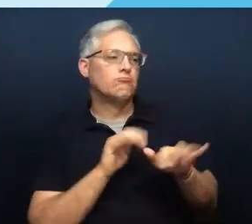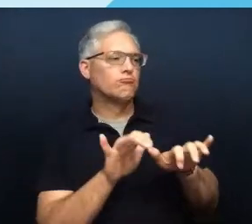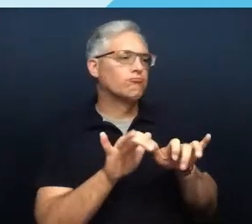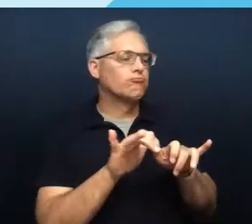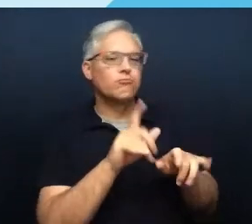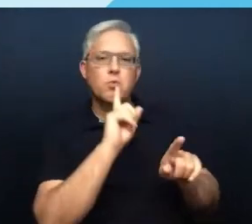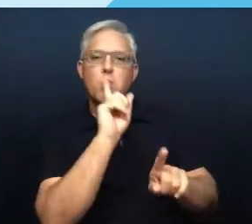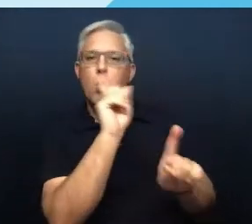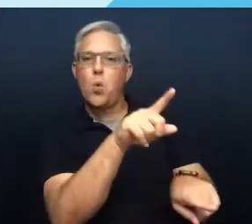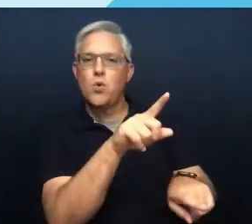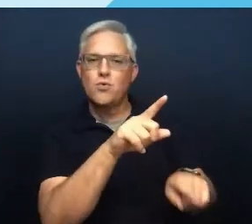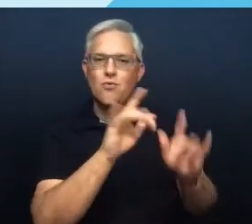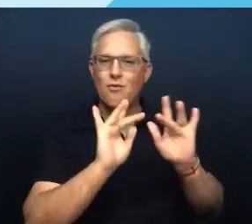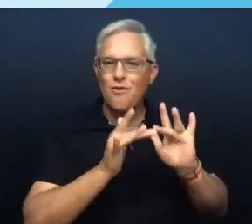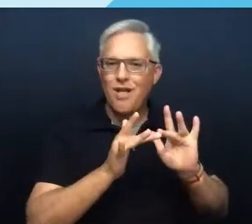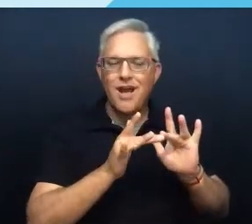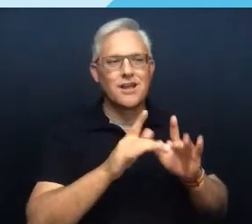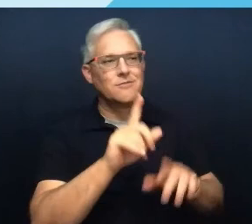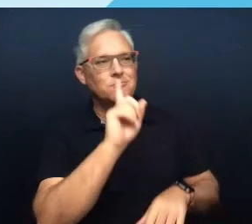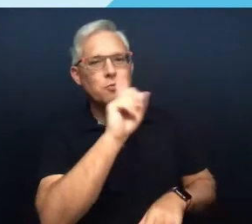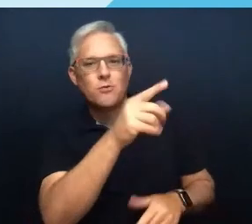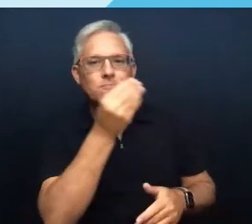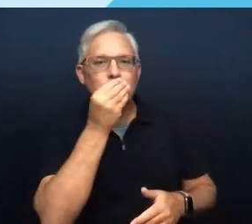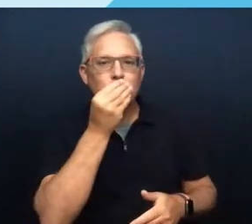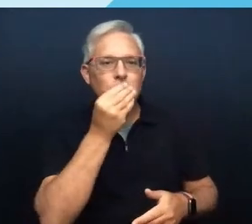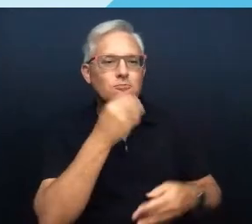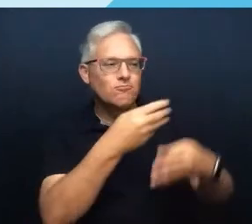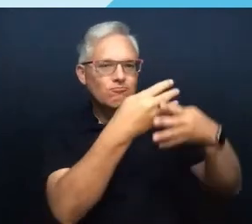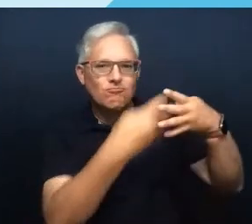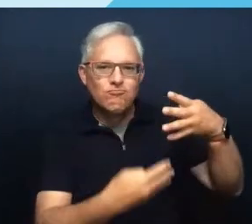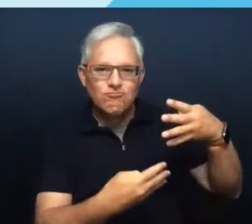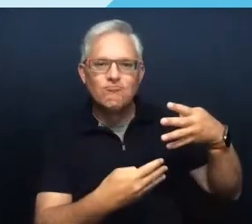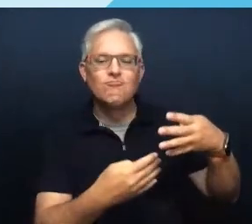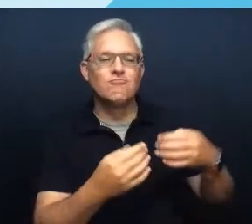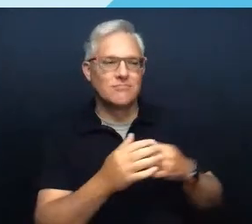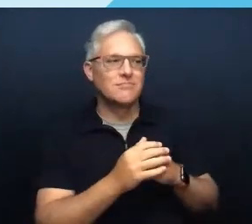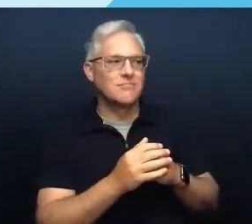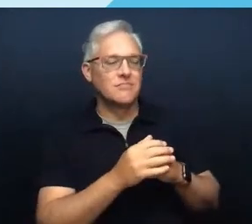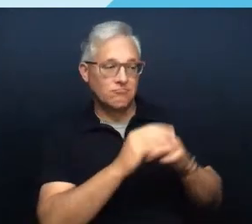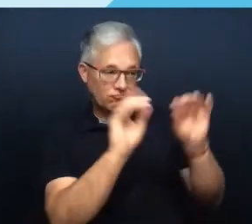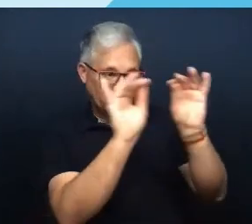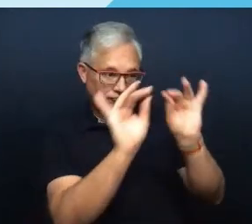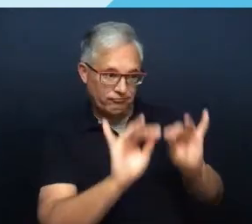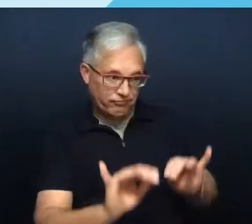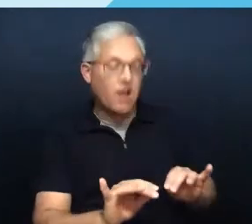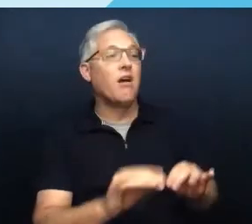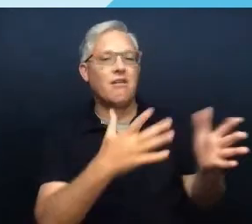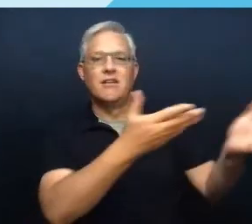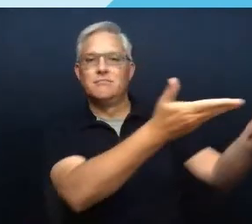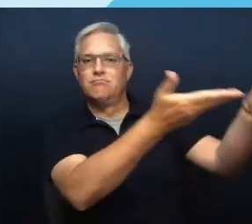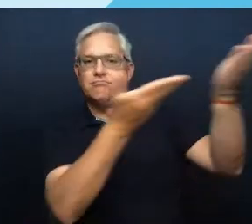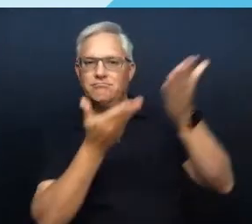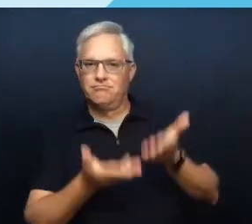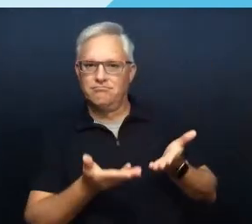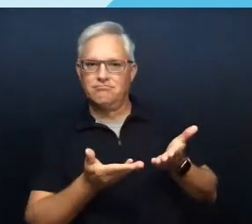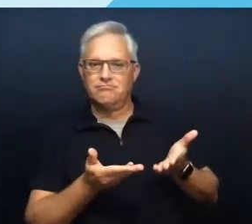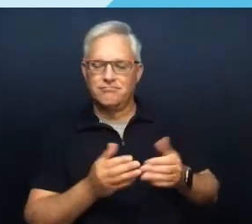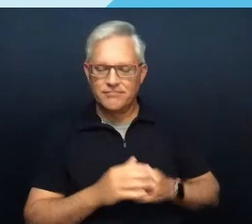on the grocery list on the web and then we could get it delivered. Also when it comes to Christmas presents or buying gifts